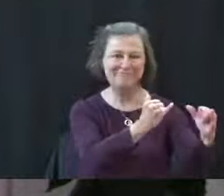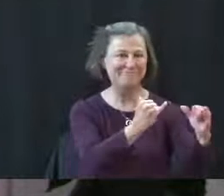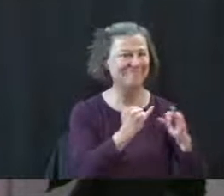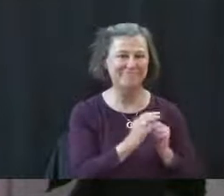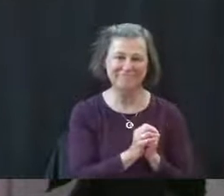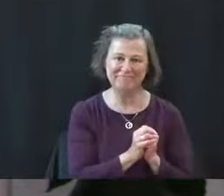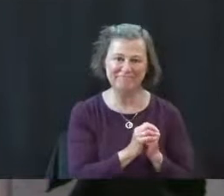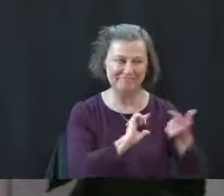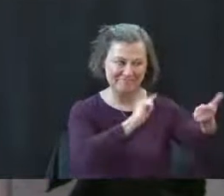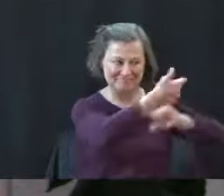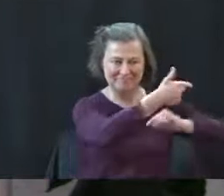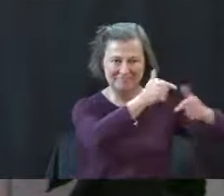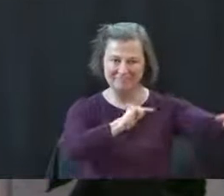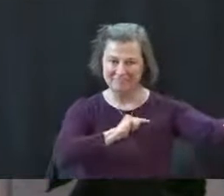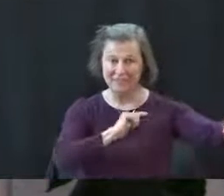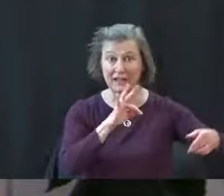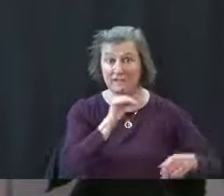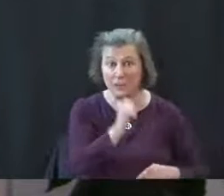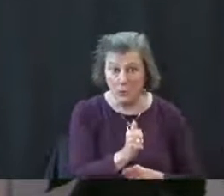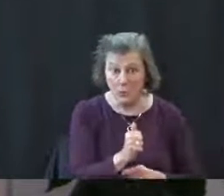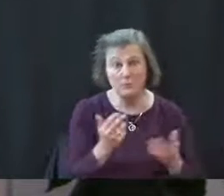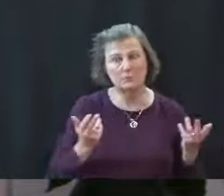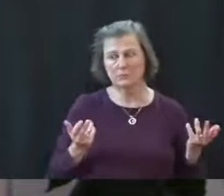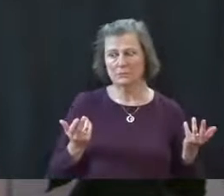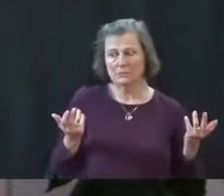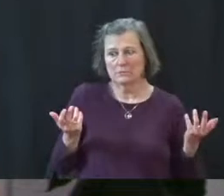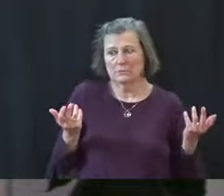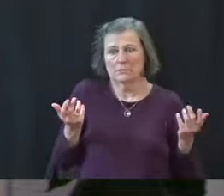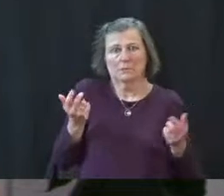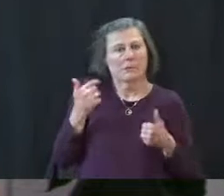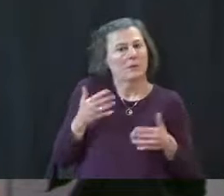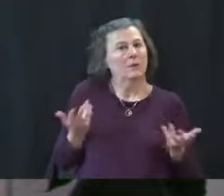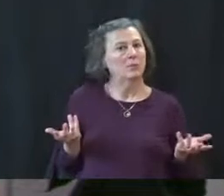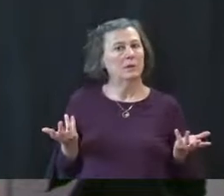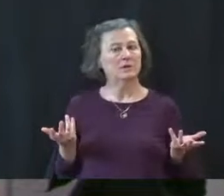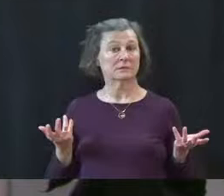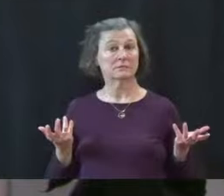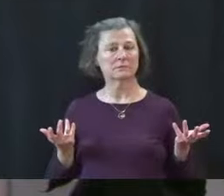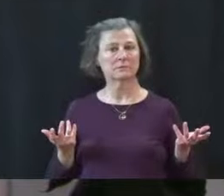they don't and when they don't well then what, then what?.